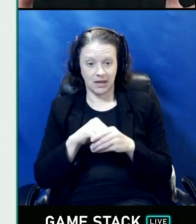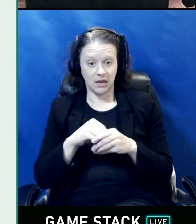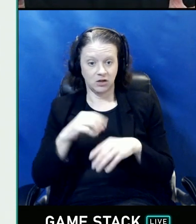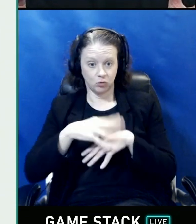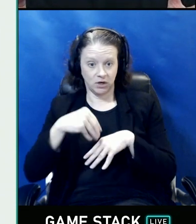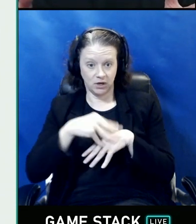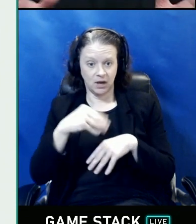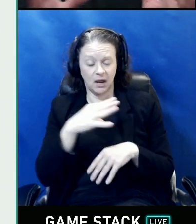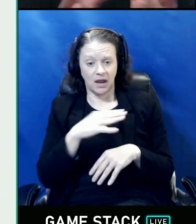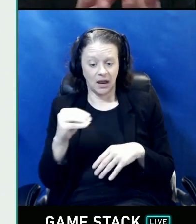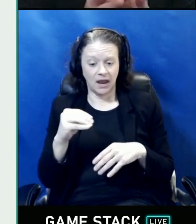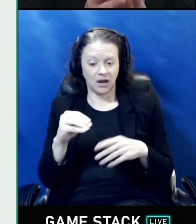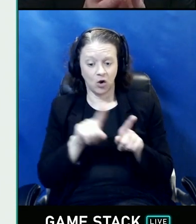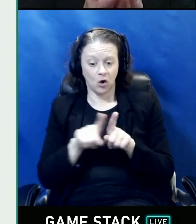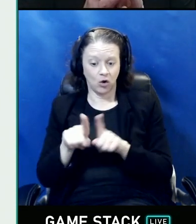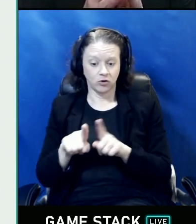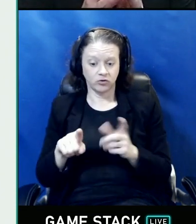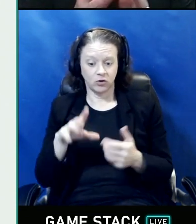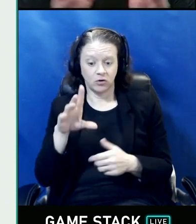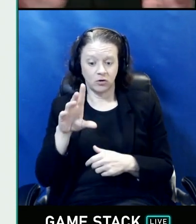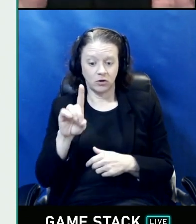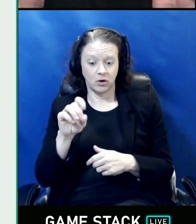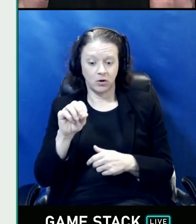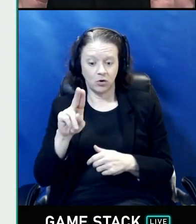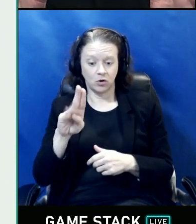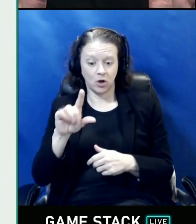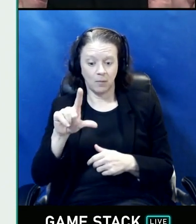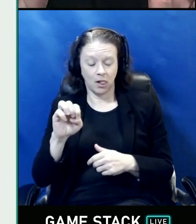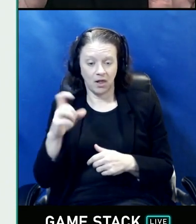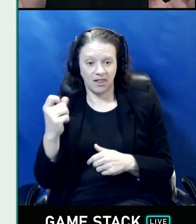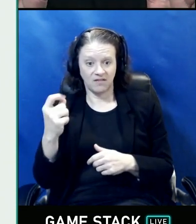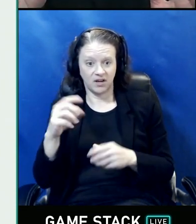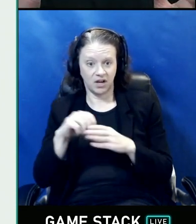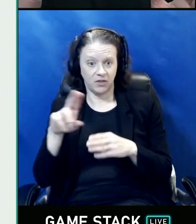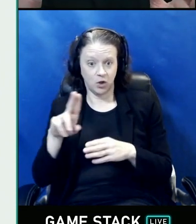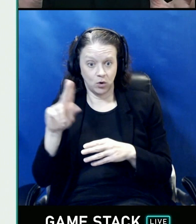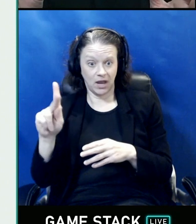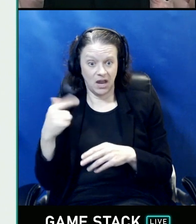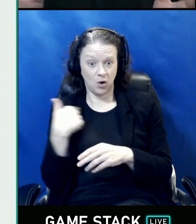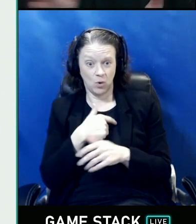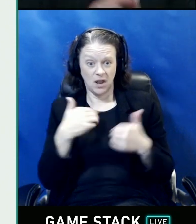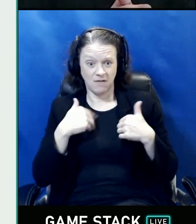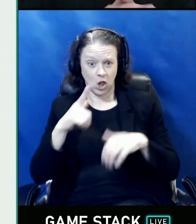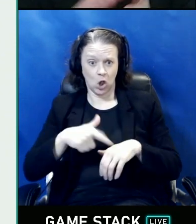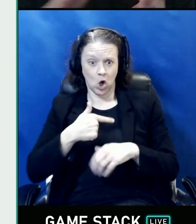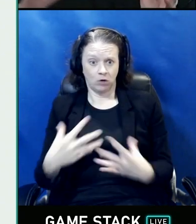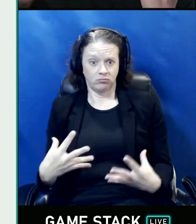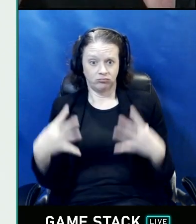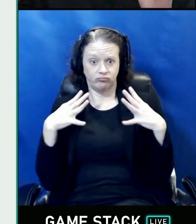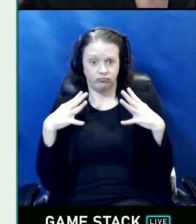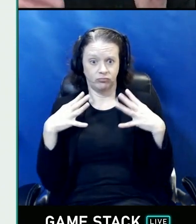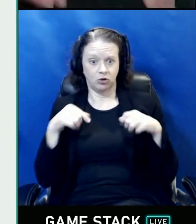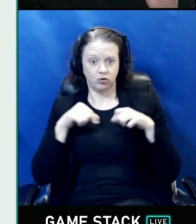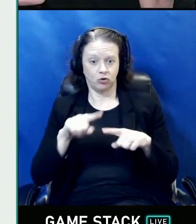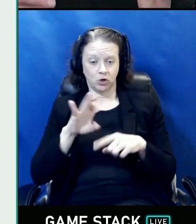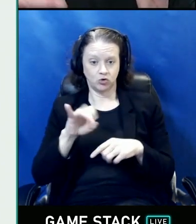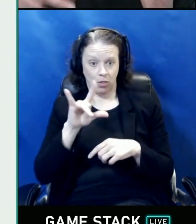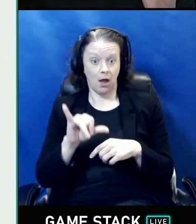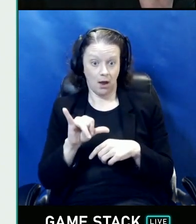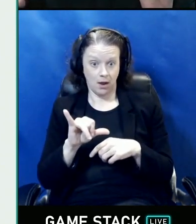in the UK, we both have rather extensive vacations during July. This means that the vast majority of looking at the game,